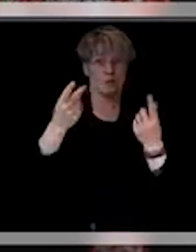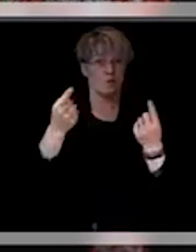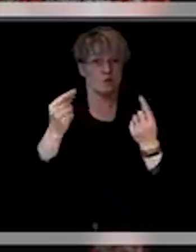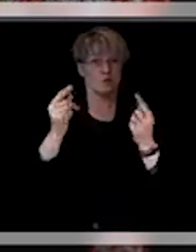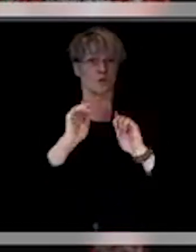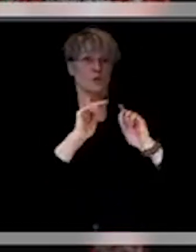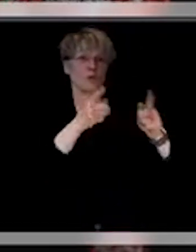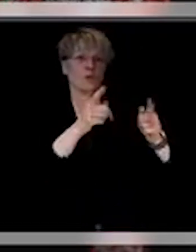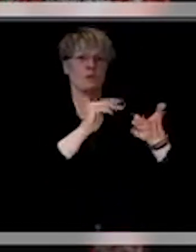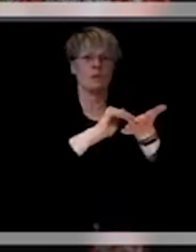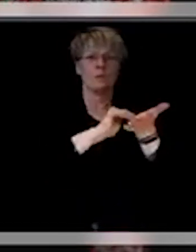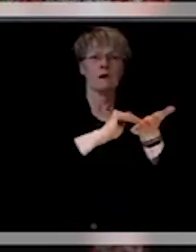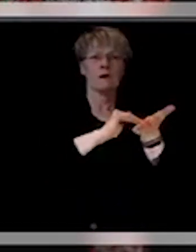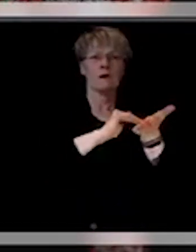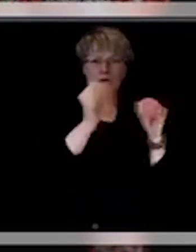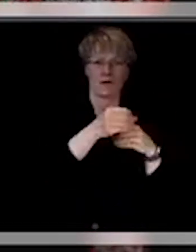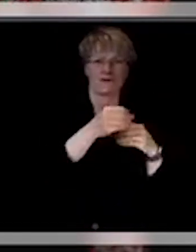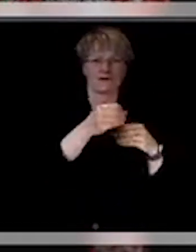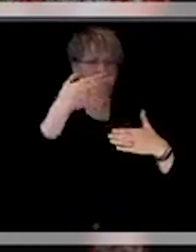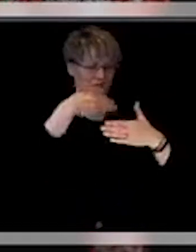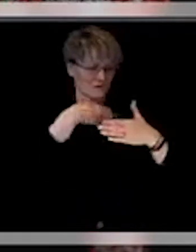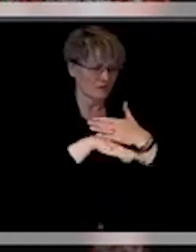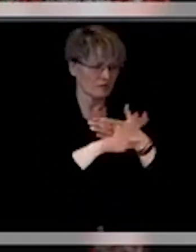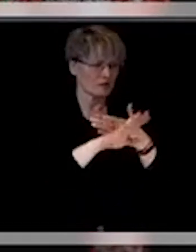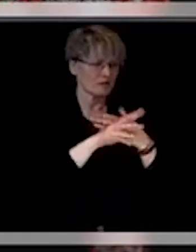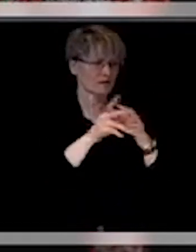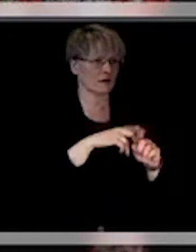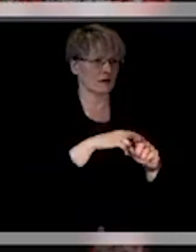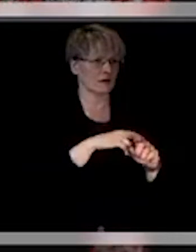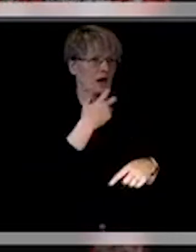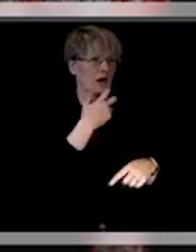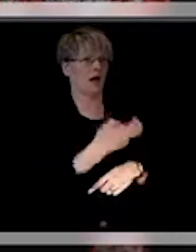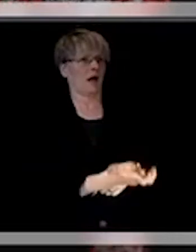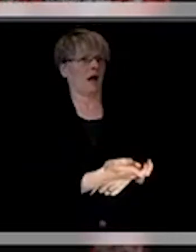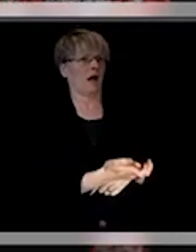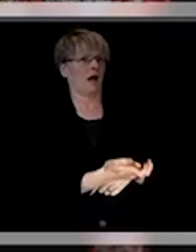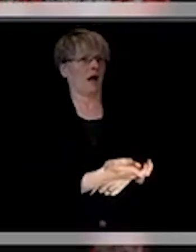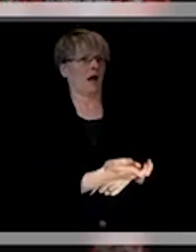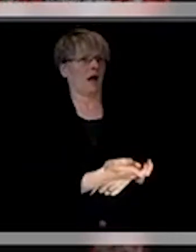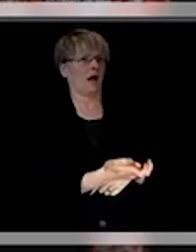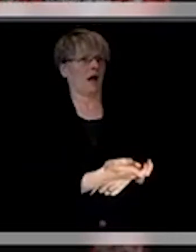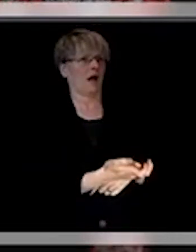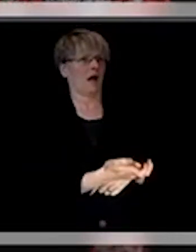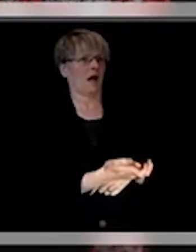and being taken aback at how little precautions were being taken, even by the staff. I've